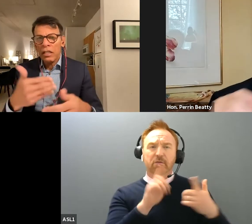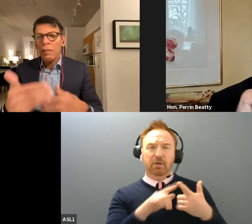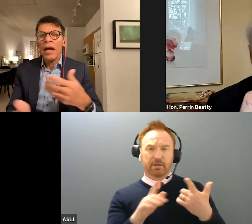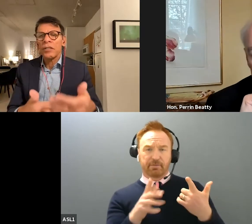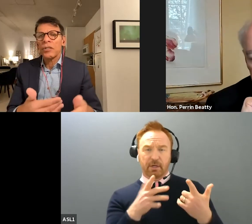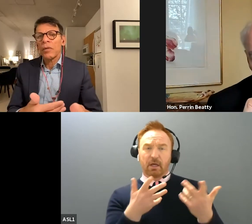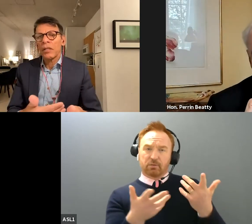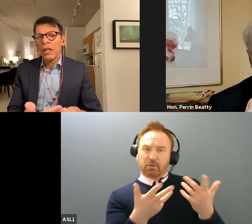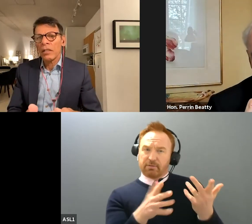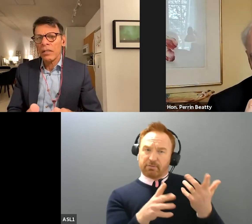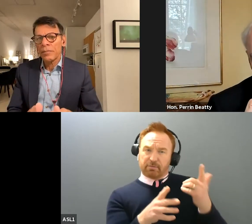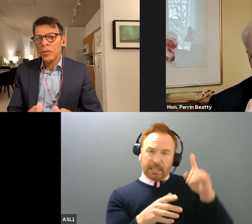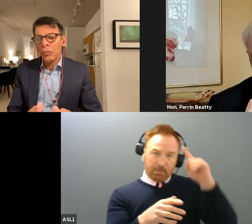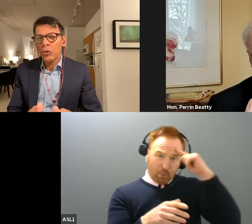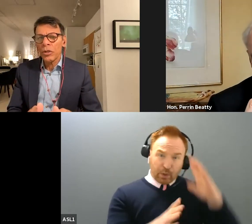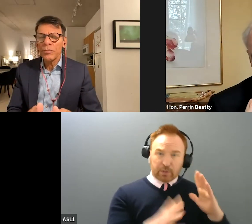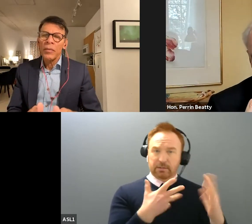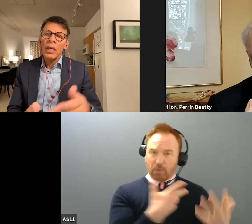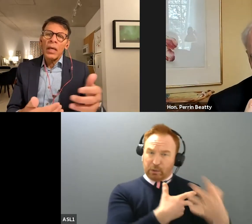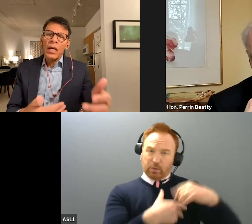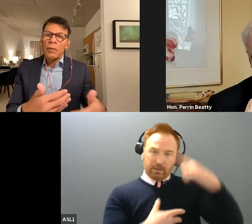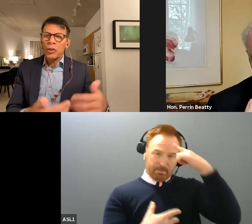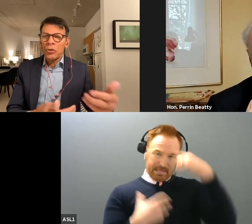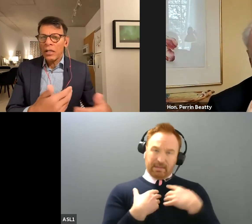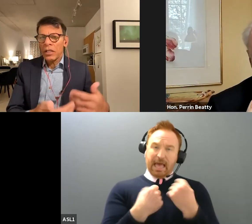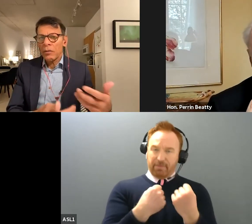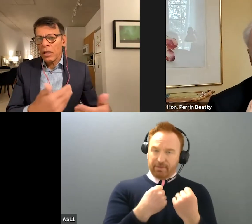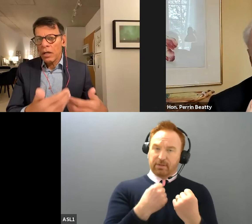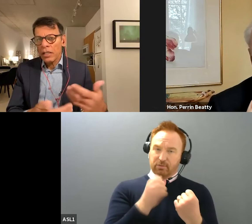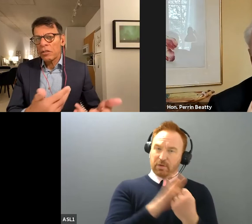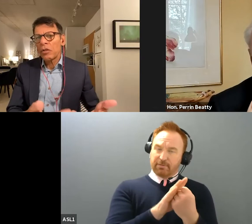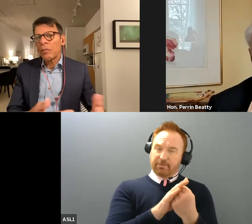them access to mental health support and make sure that they're in a collective agreement